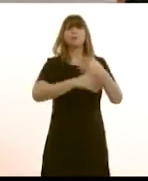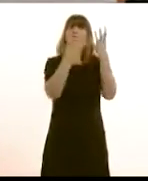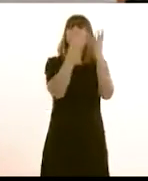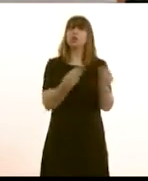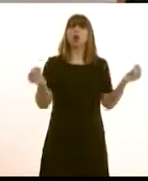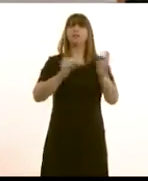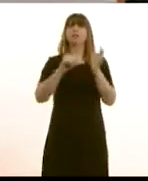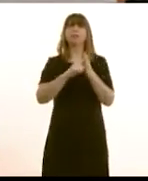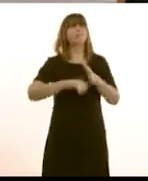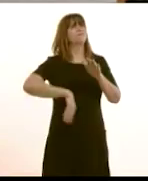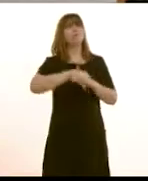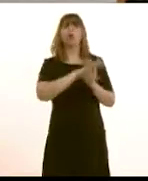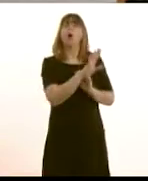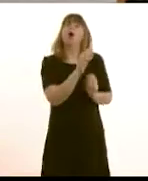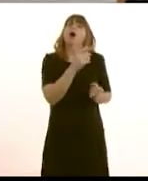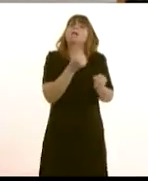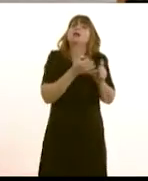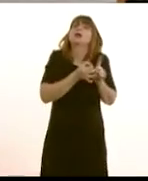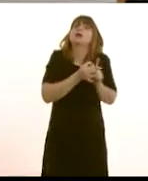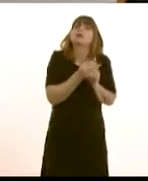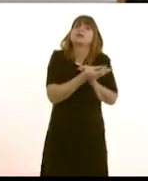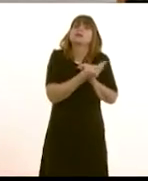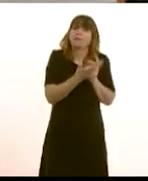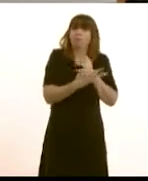in Welsh education. Itís responsible for improvements in some areas. When we look at